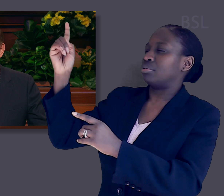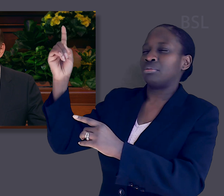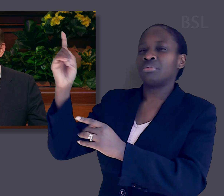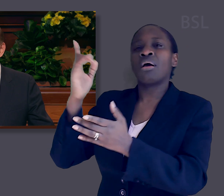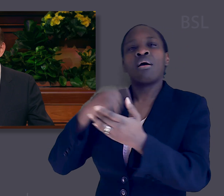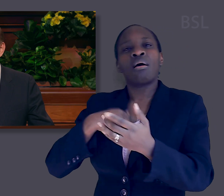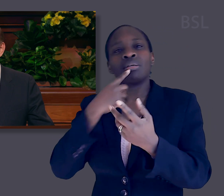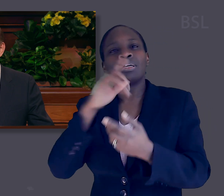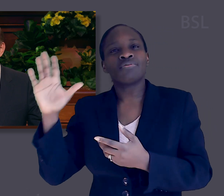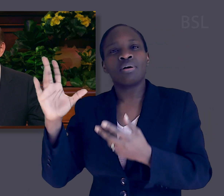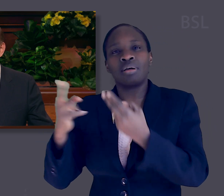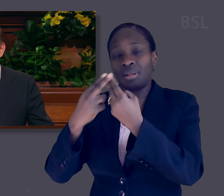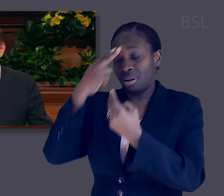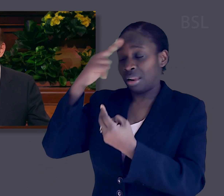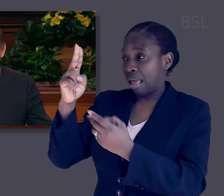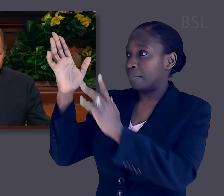In the name of Jesus Christ, amen.